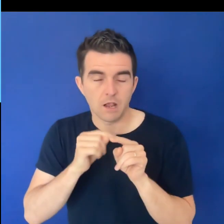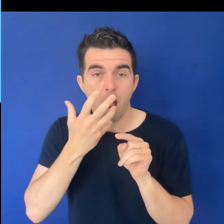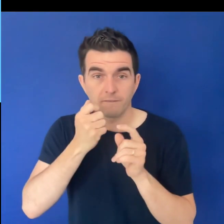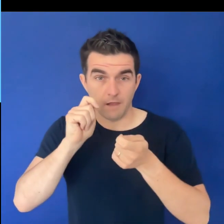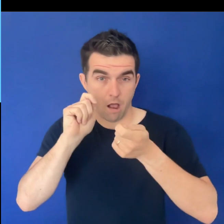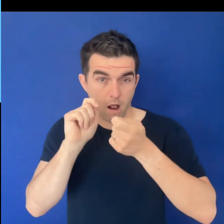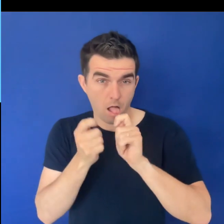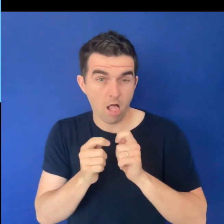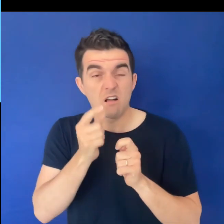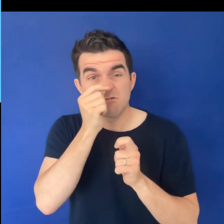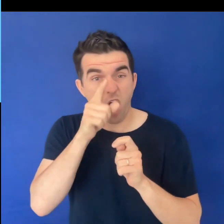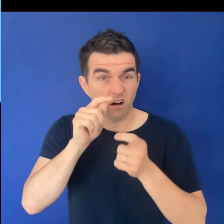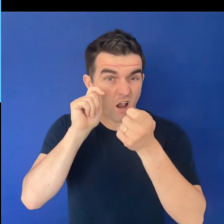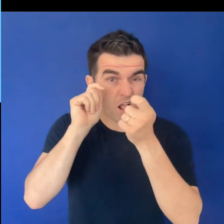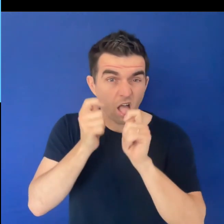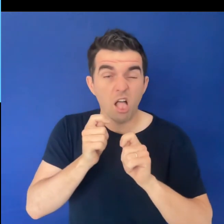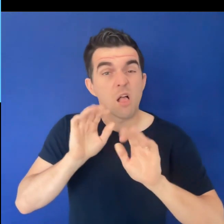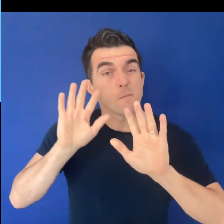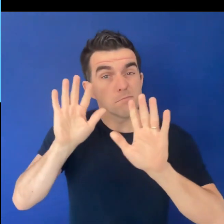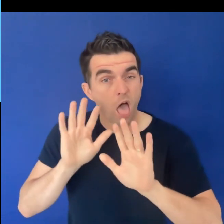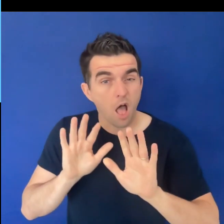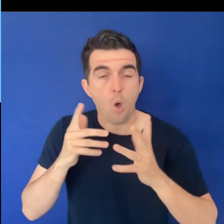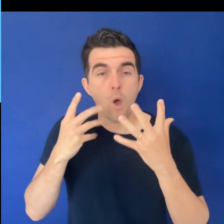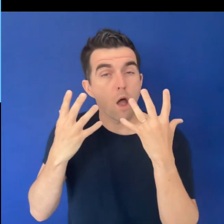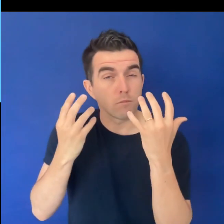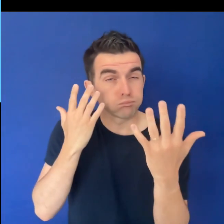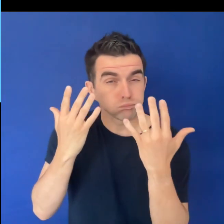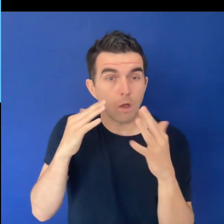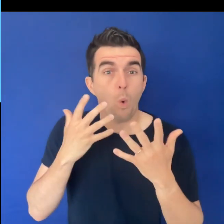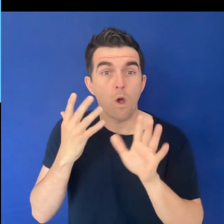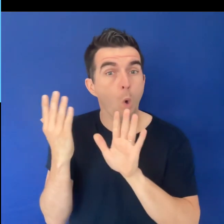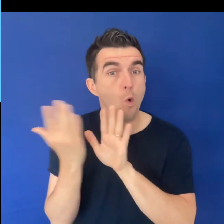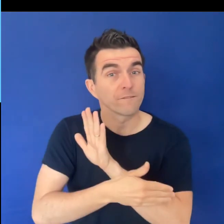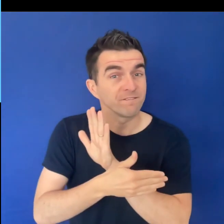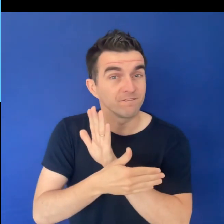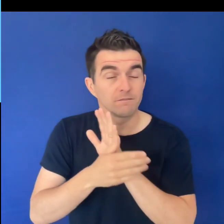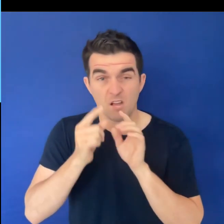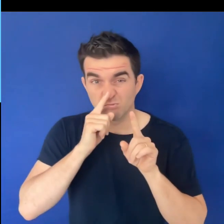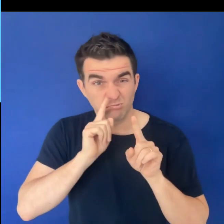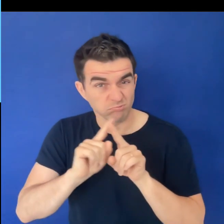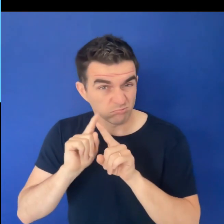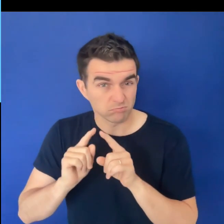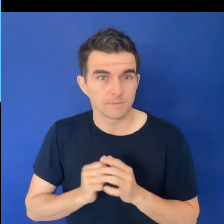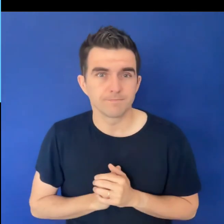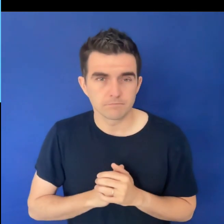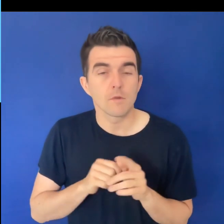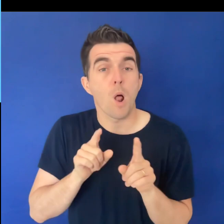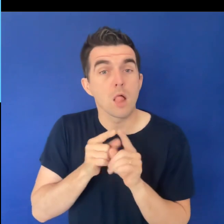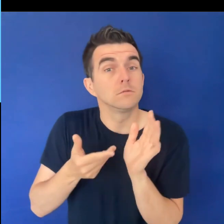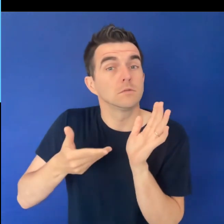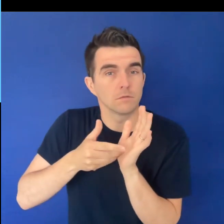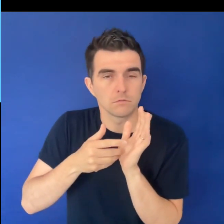allow you to blur, desaturate, or even turn off the backgrounds entirely. There are also options for adjusting the amount